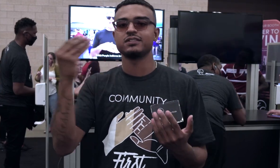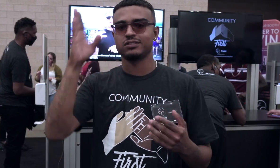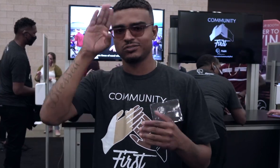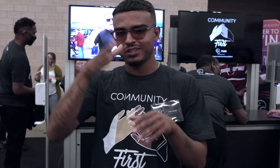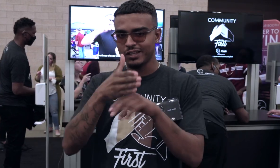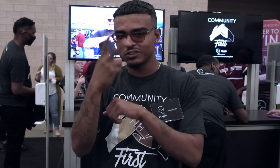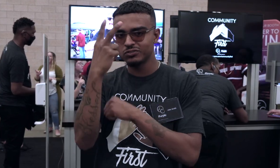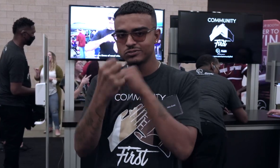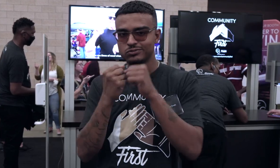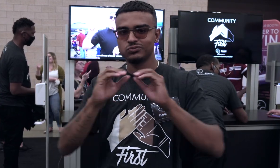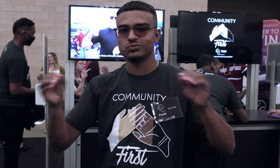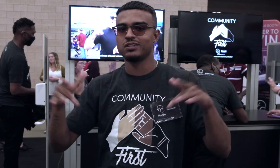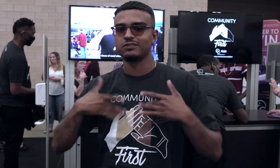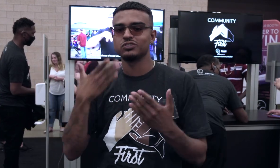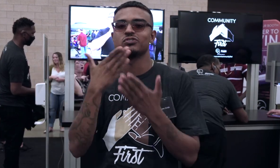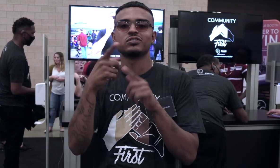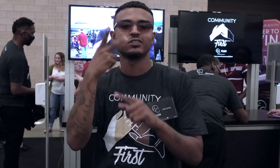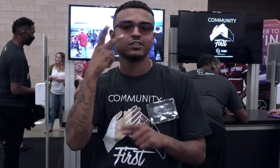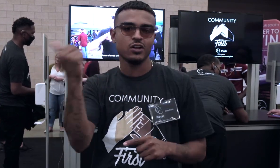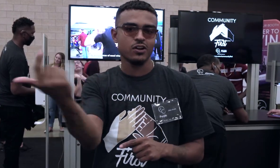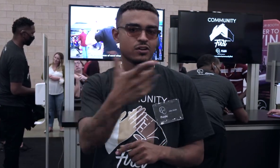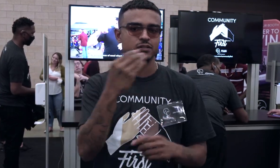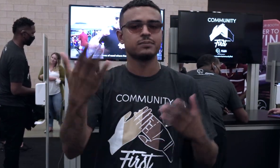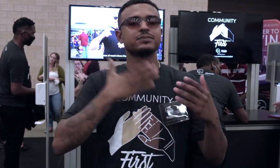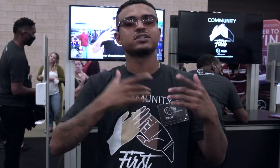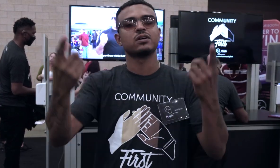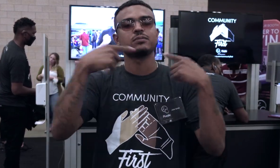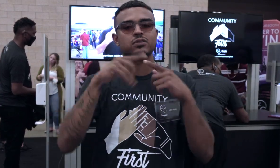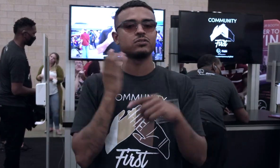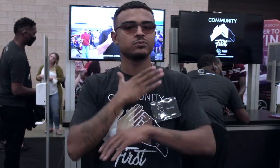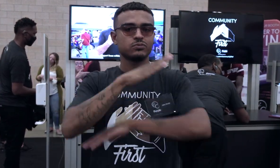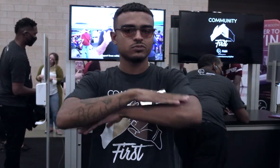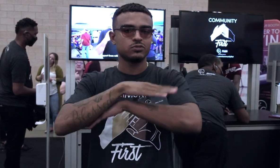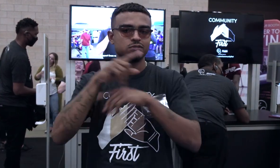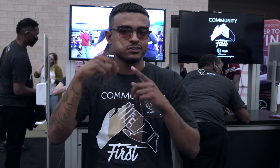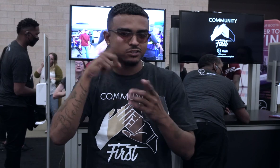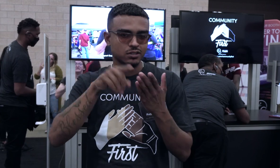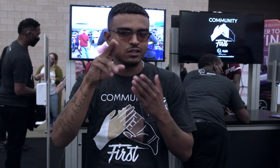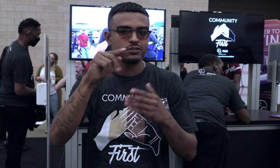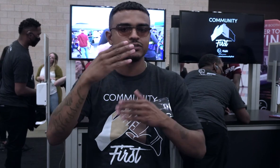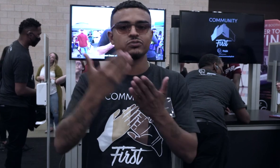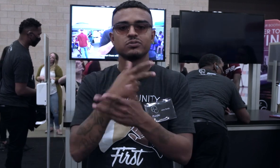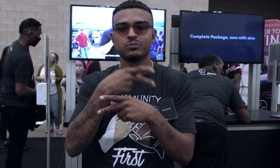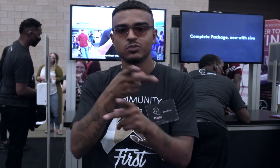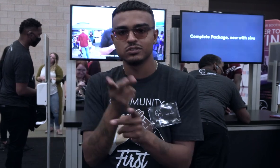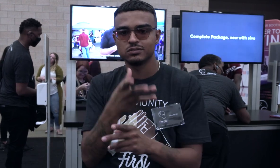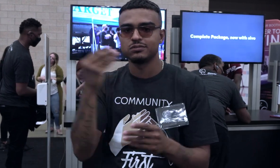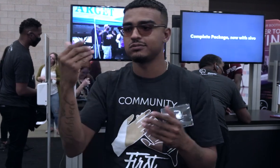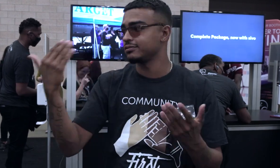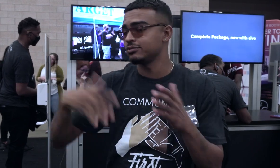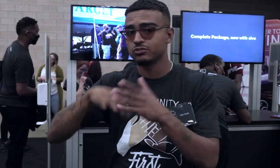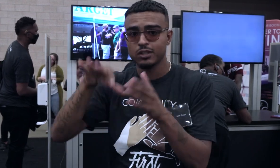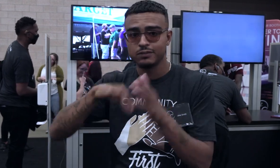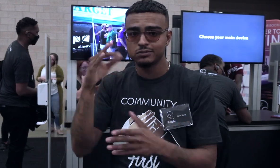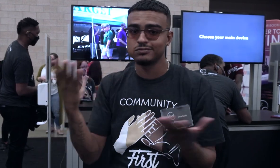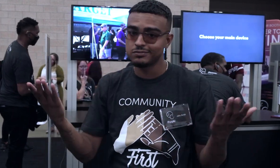I know it’s been two years since the last Expo, so it’s good to see all of you! And please come to our booth to check out our new products and try the raffle!